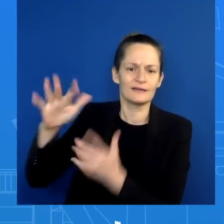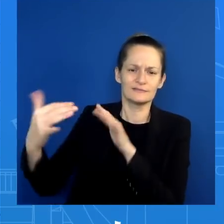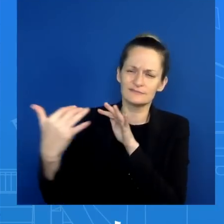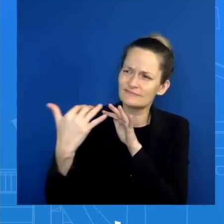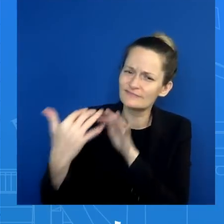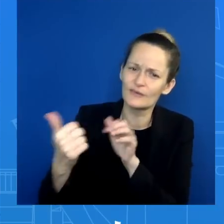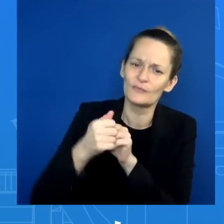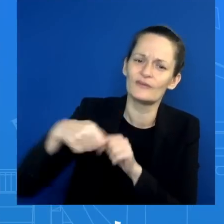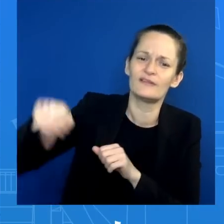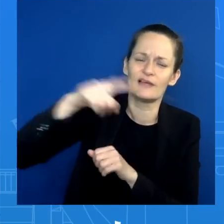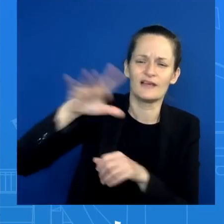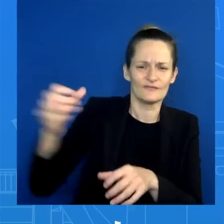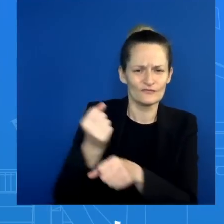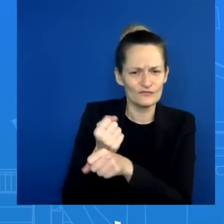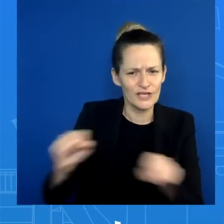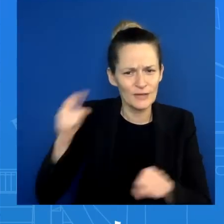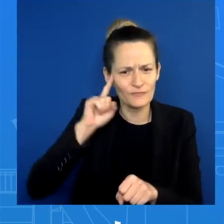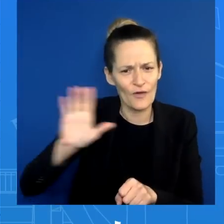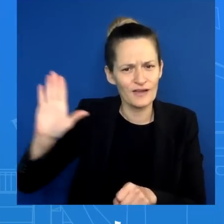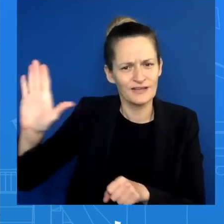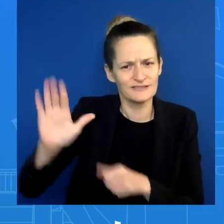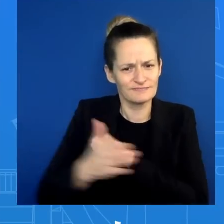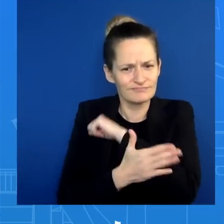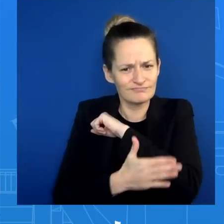of what the Ukrainian people have been able to do